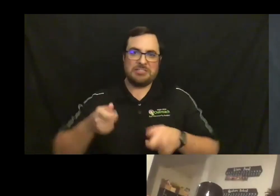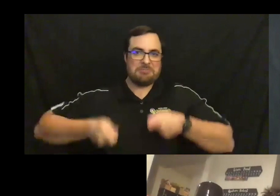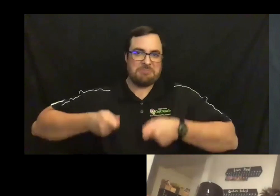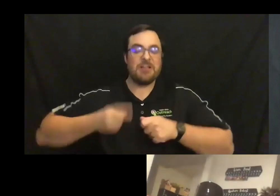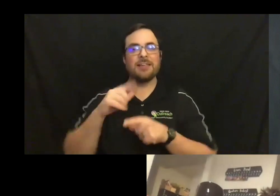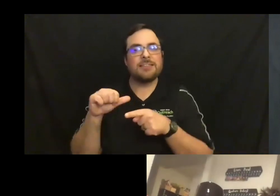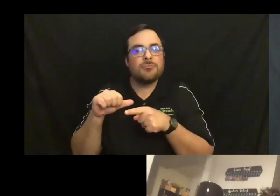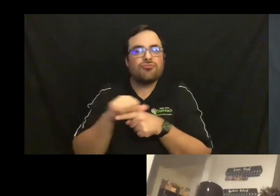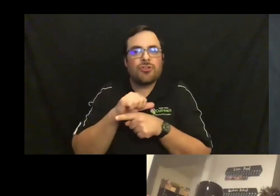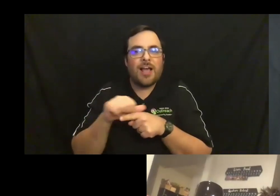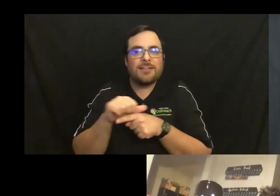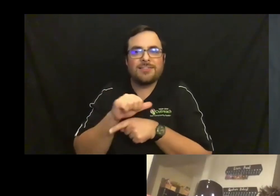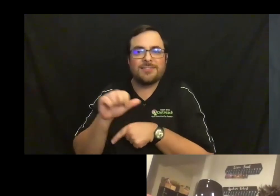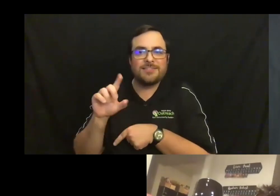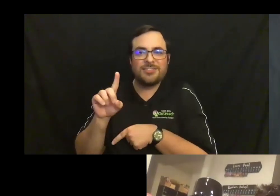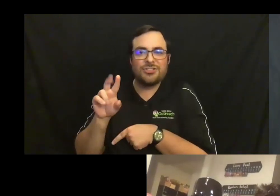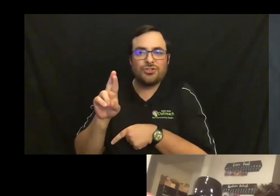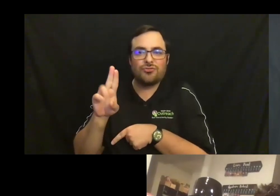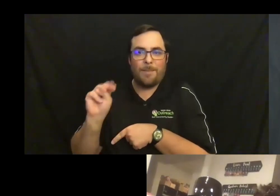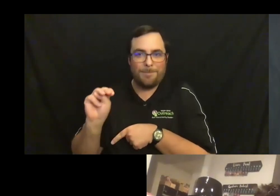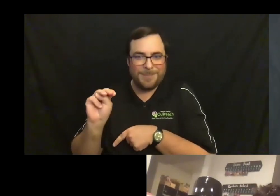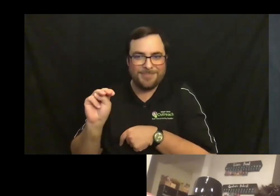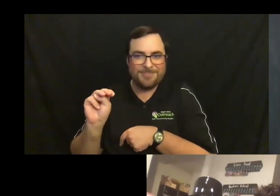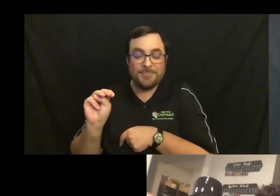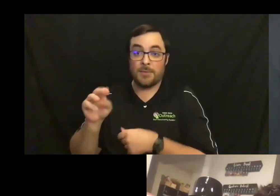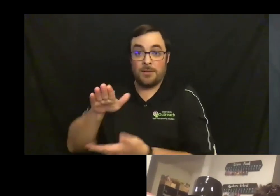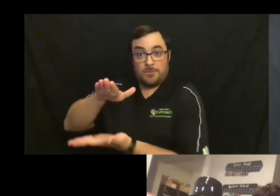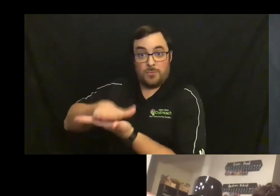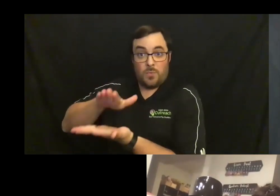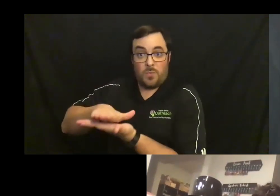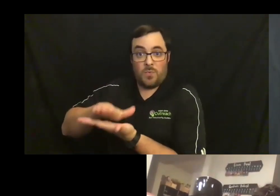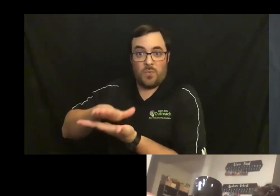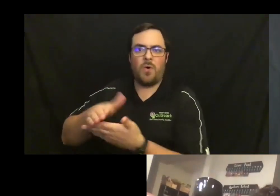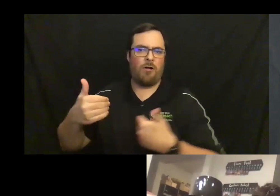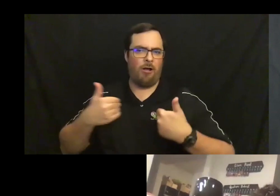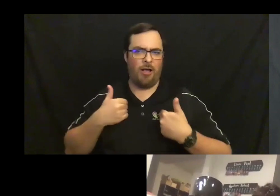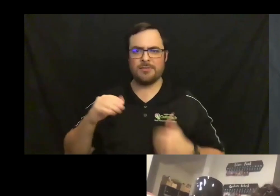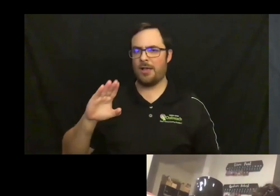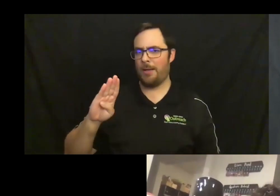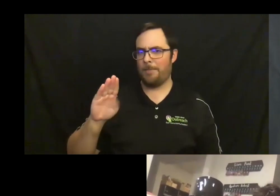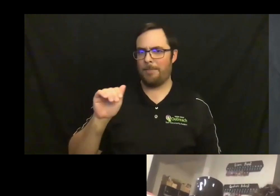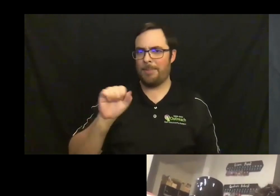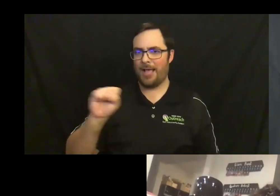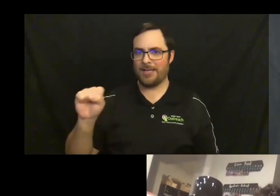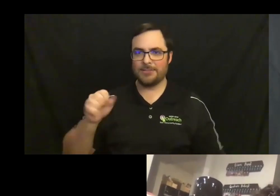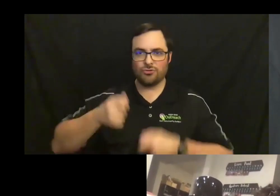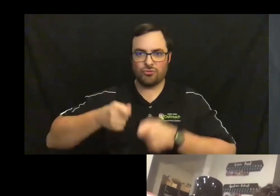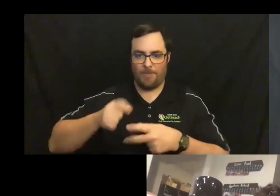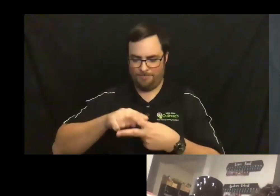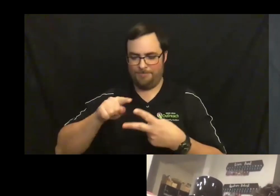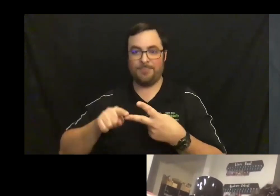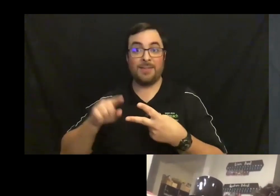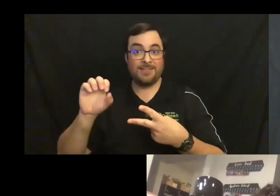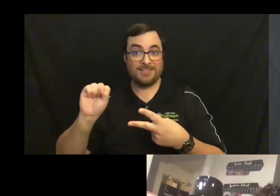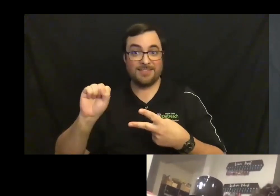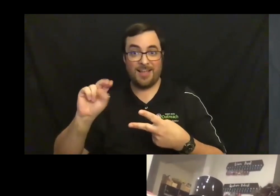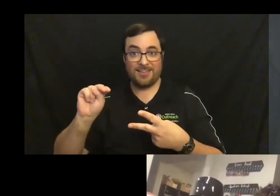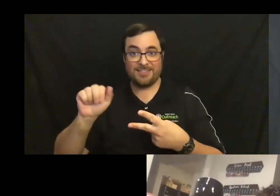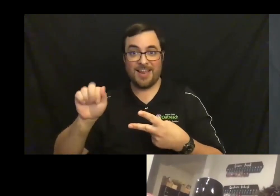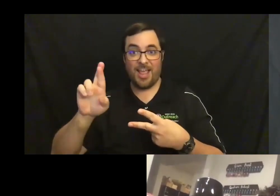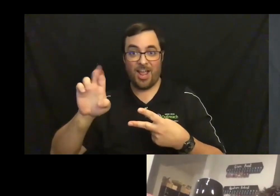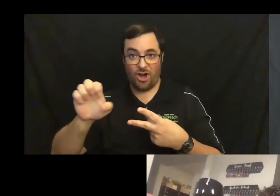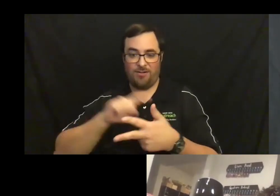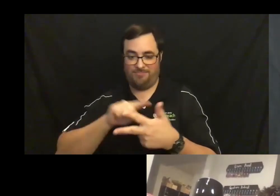At home that's what he plays. But at school, he plays the bass drum, the snare drum, and even bongos he's played.